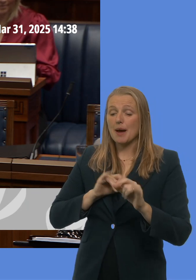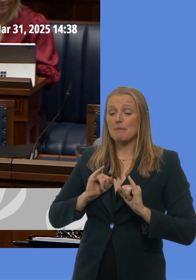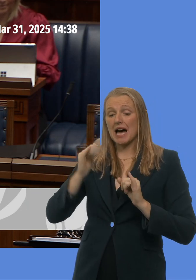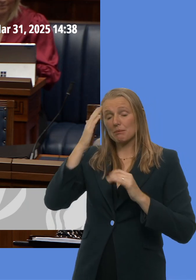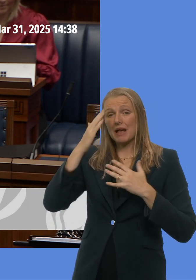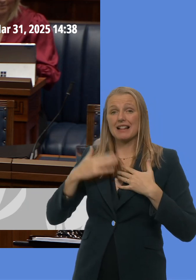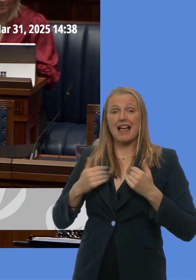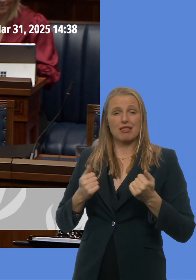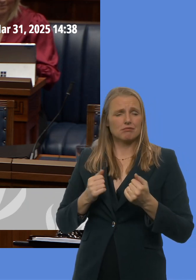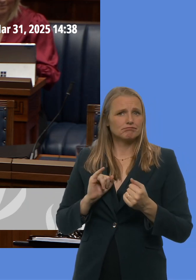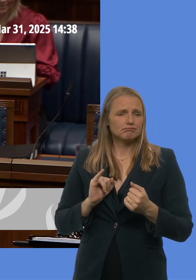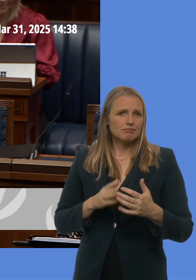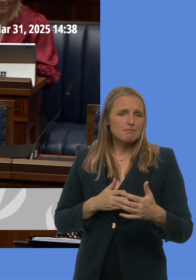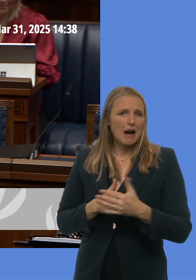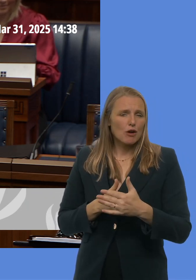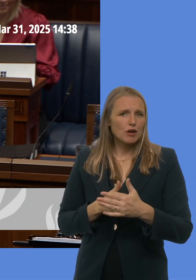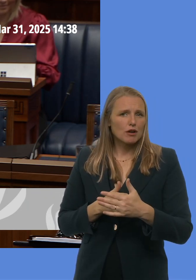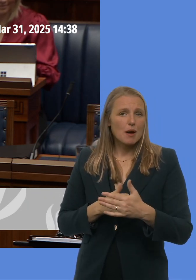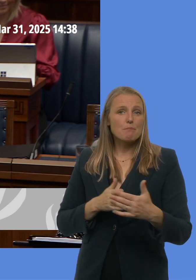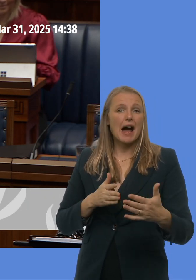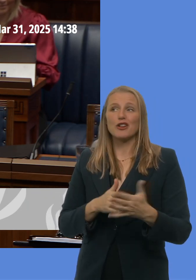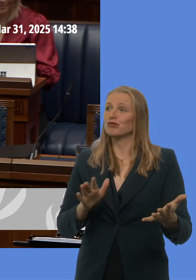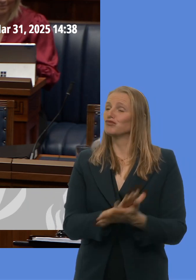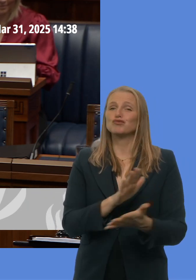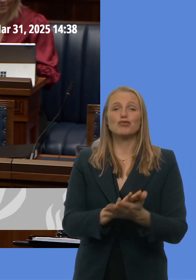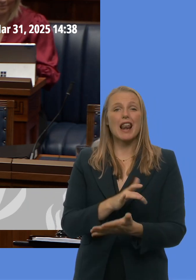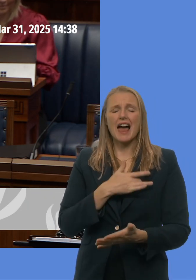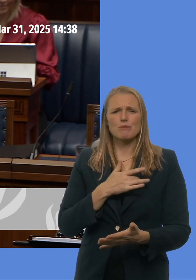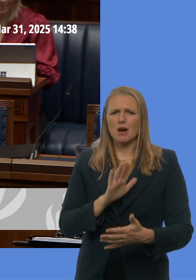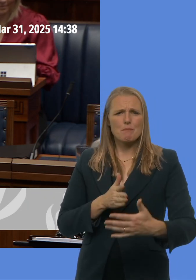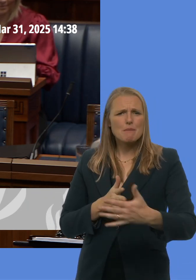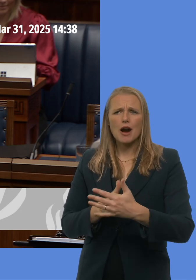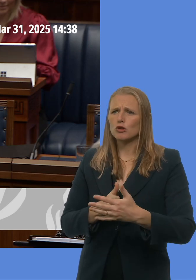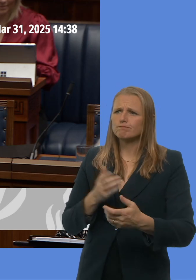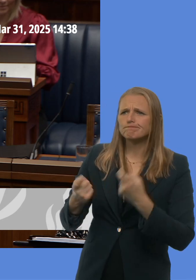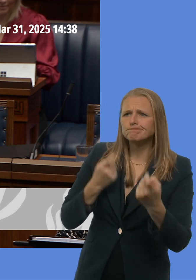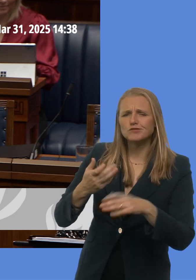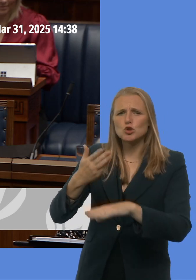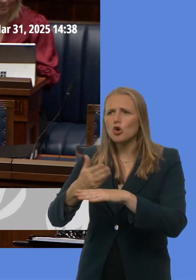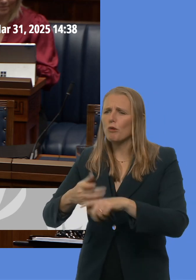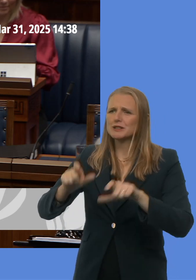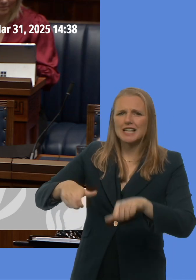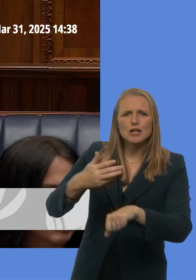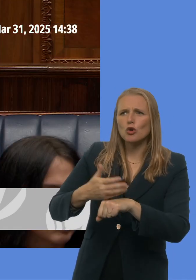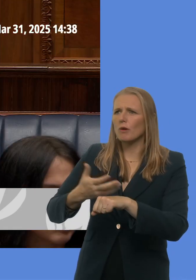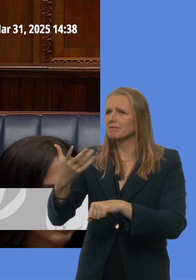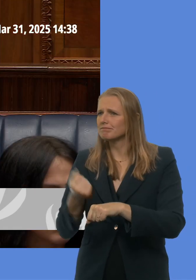a barrier not just to life's enjoyment, but to being able to get out there, to get a job, to stay in a job, to provide for your family and also to